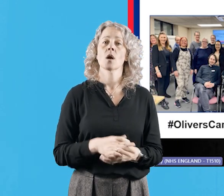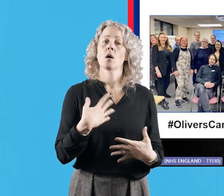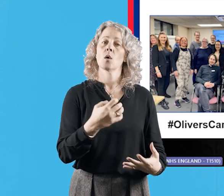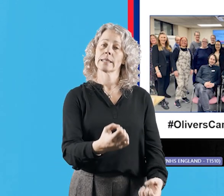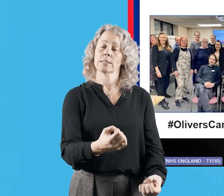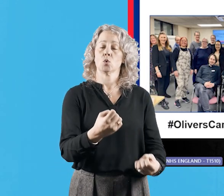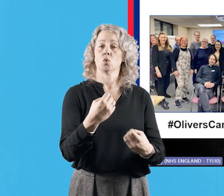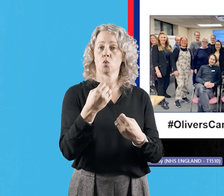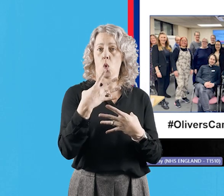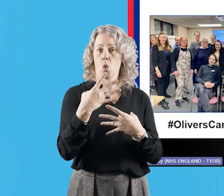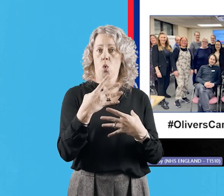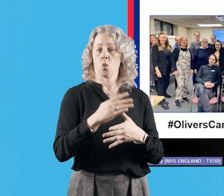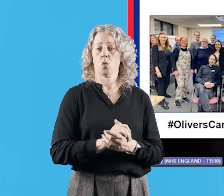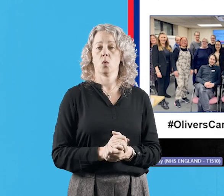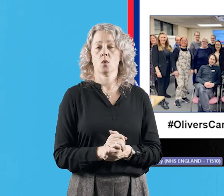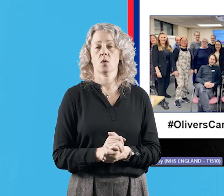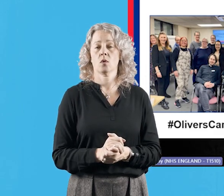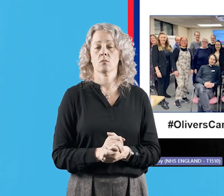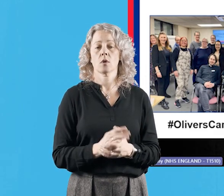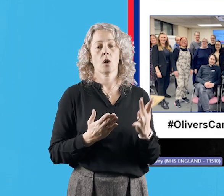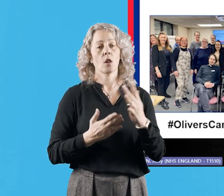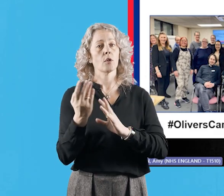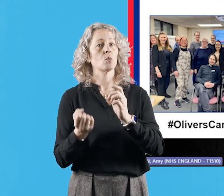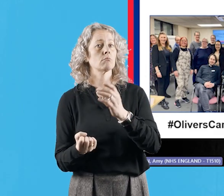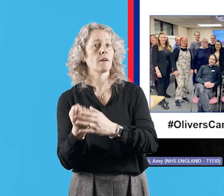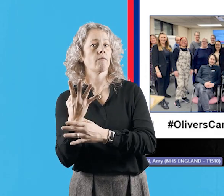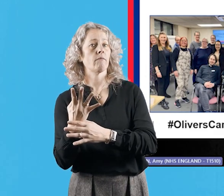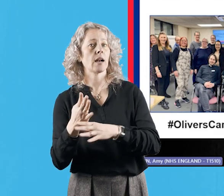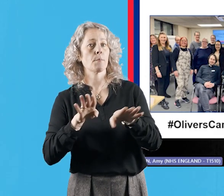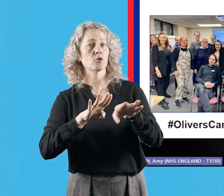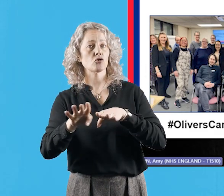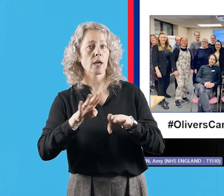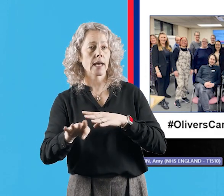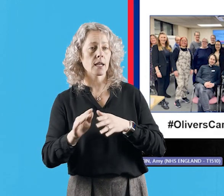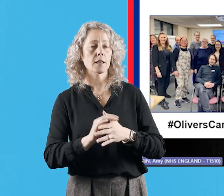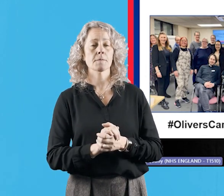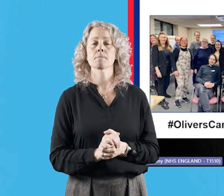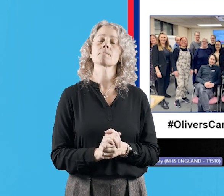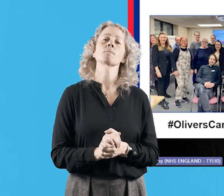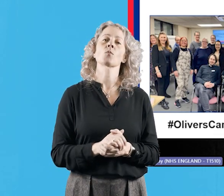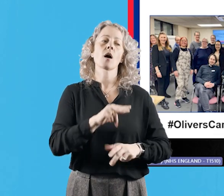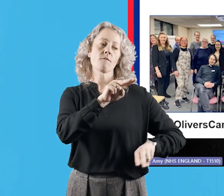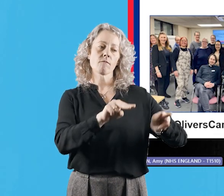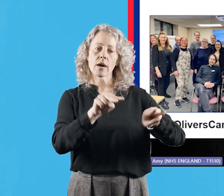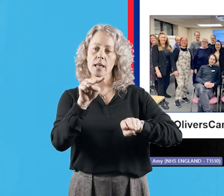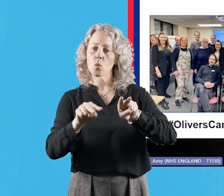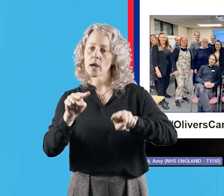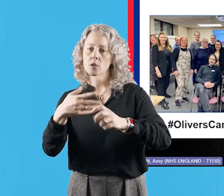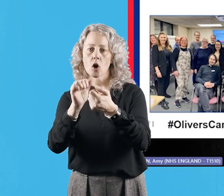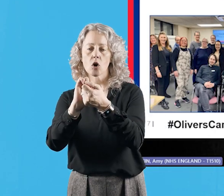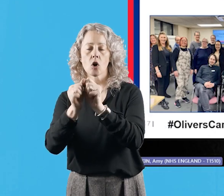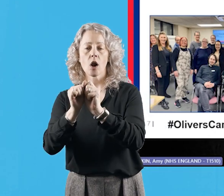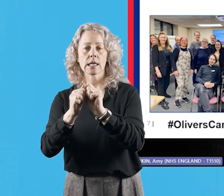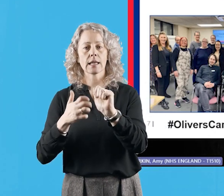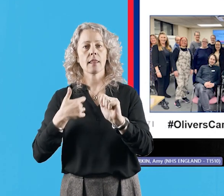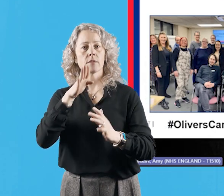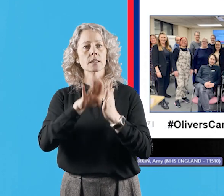But what we were told through the development of the training and the piloting and the evaluation from colleagues with